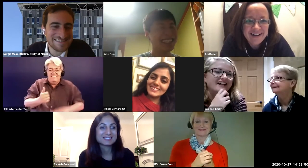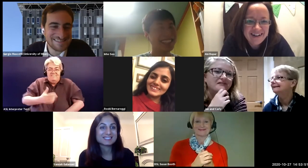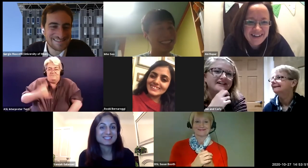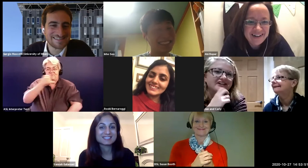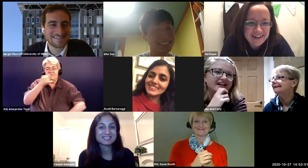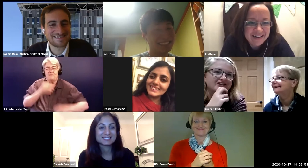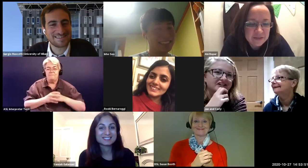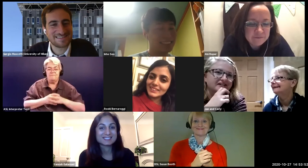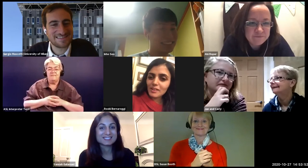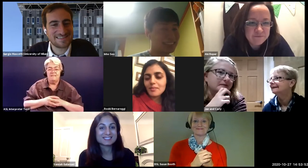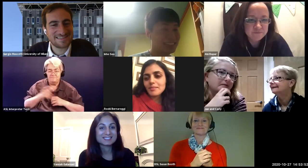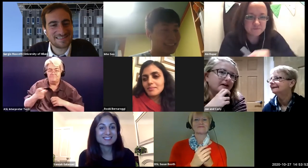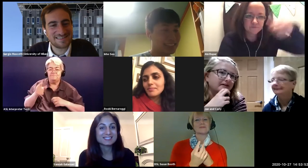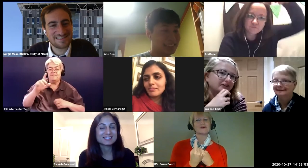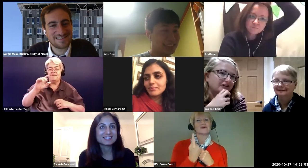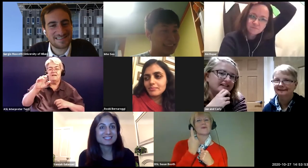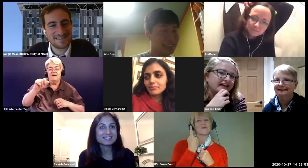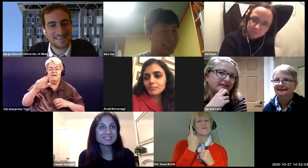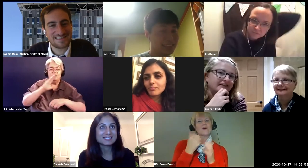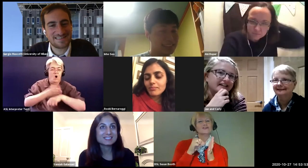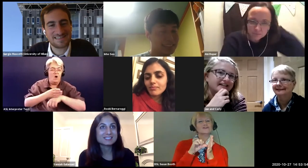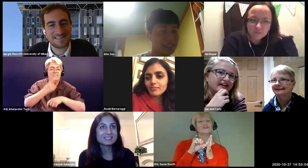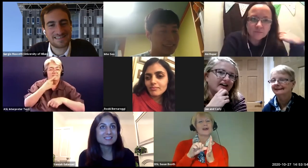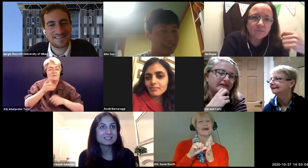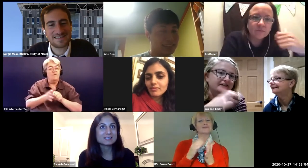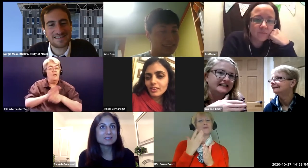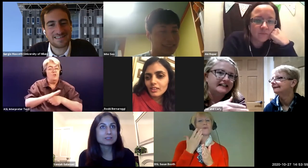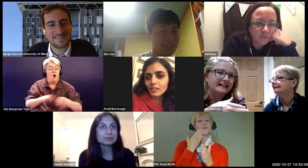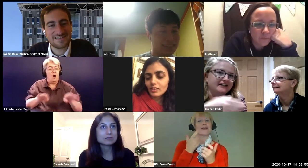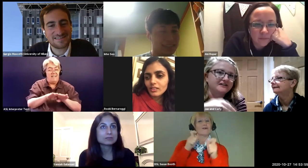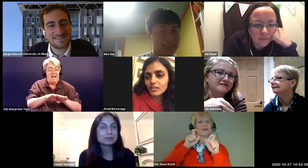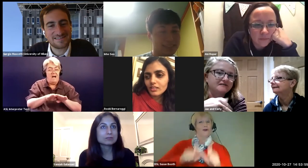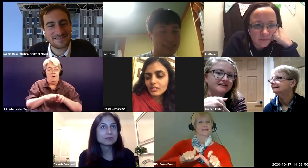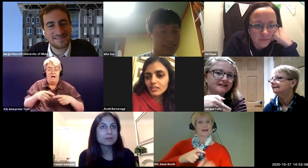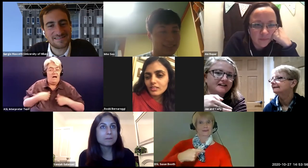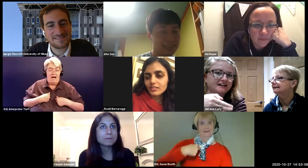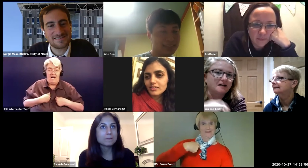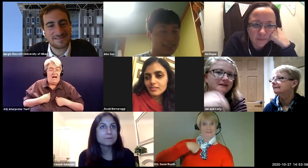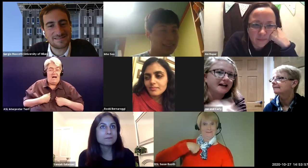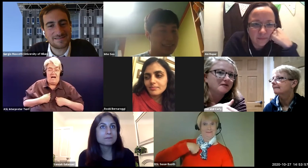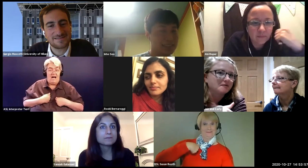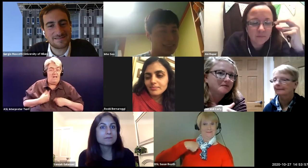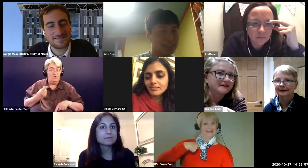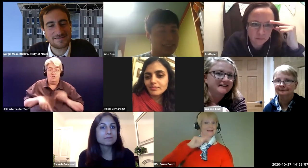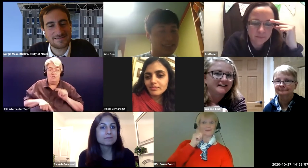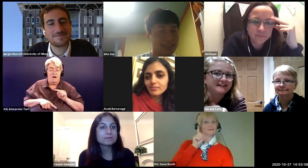one of the challenges of when we were in lockdown is that I physically couldn't come and help